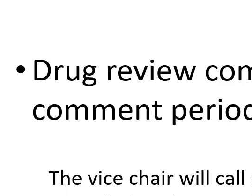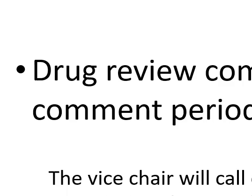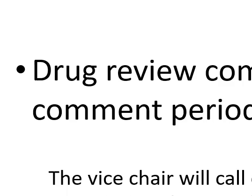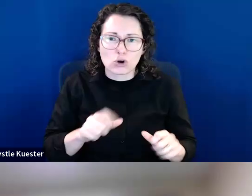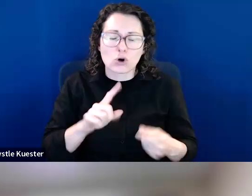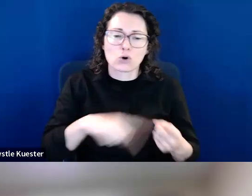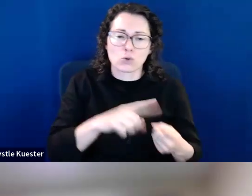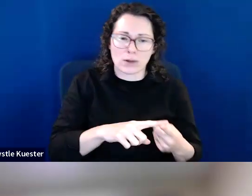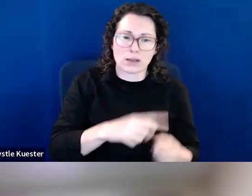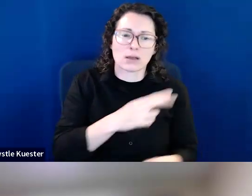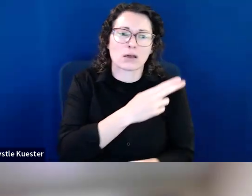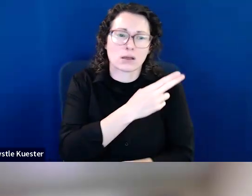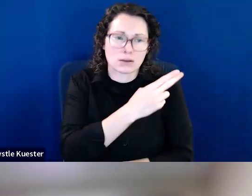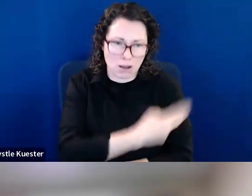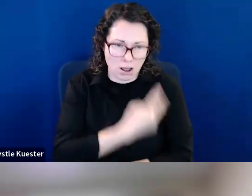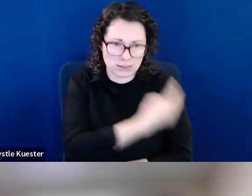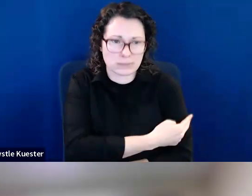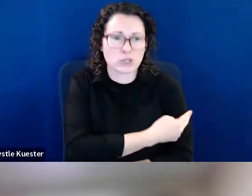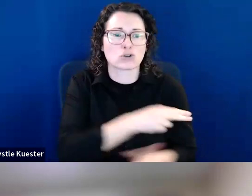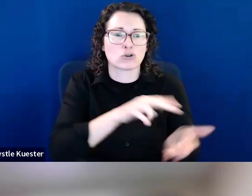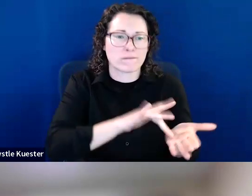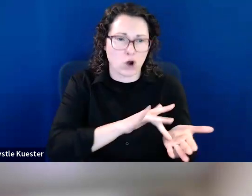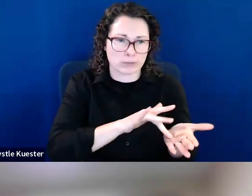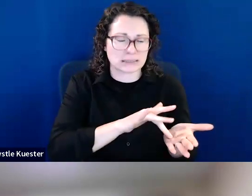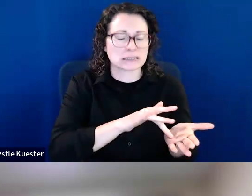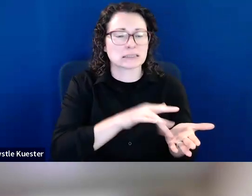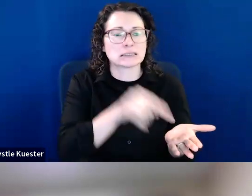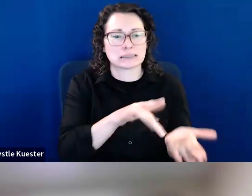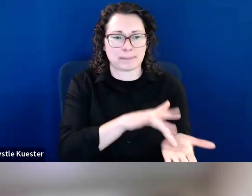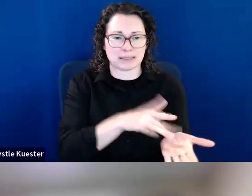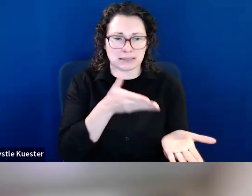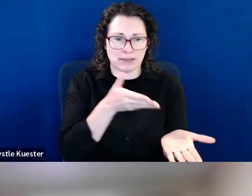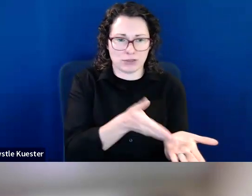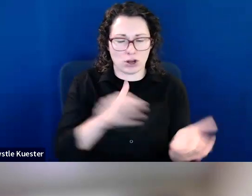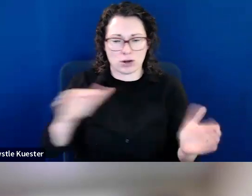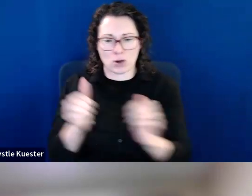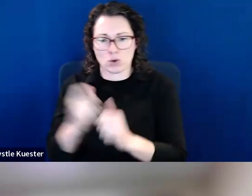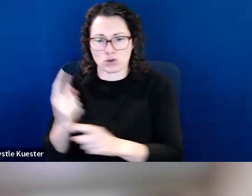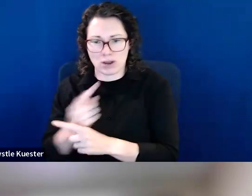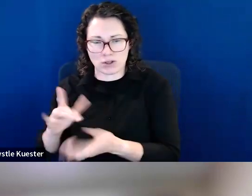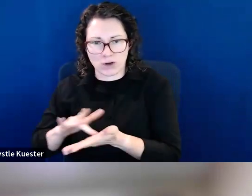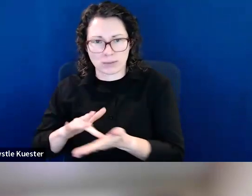discharged from the hospital um and I think you know unfortunately you know in that specific